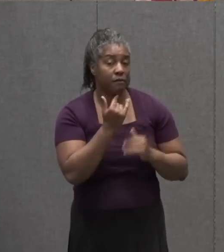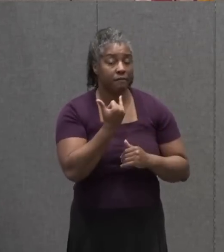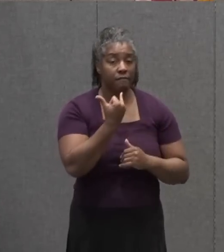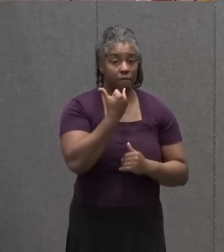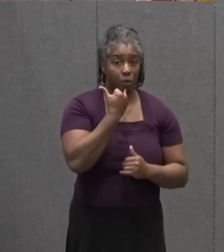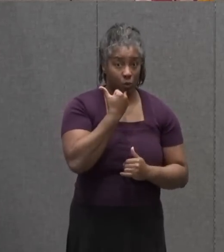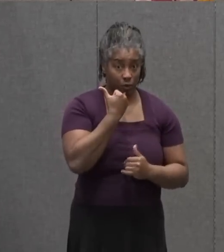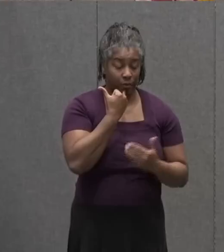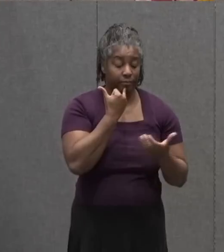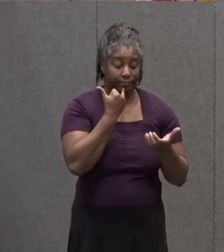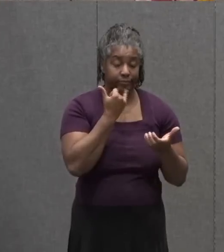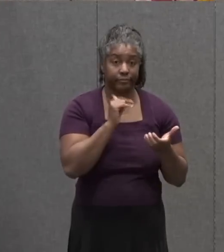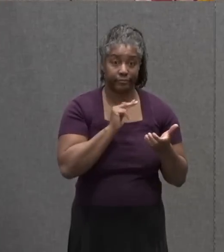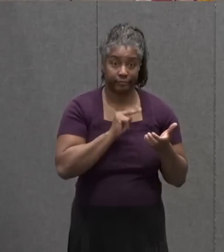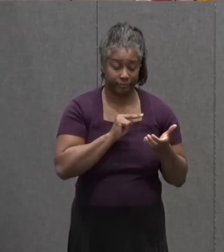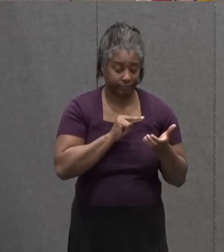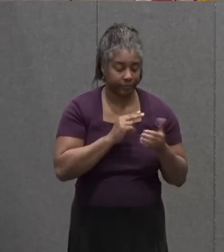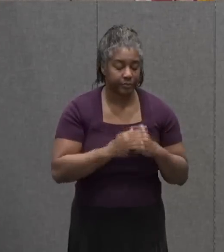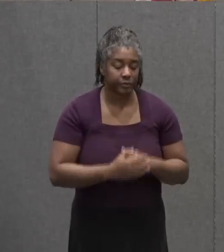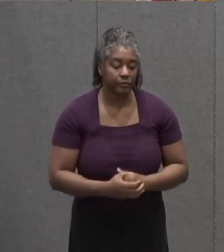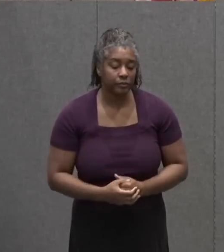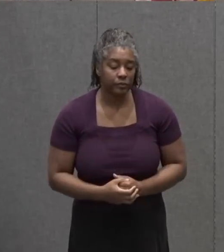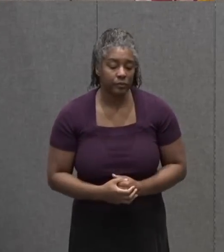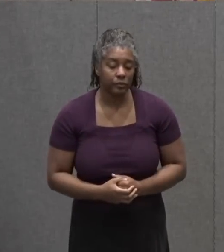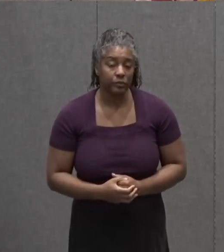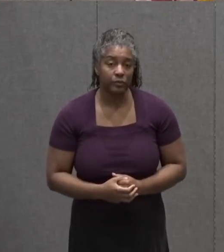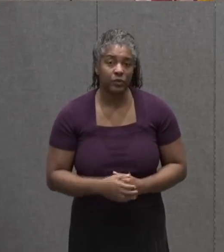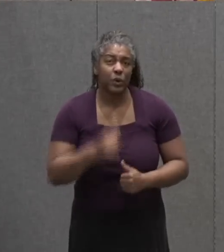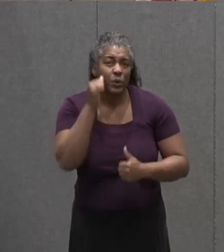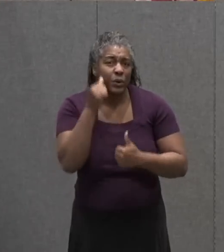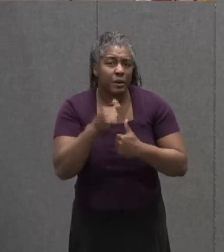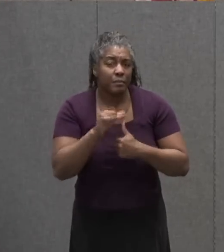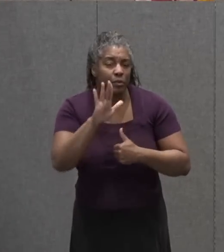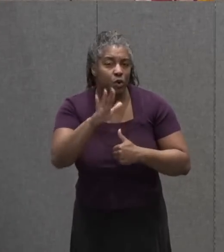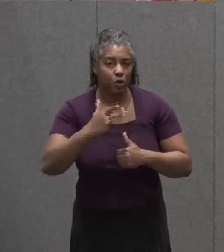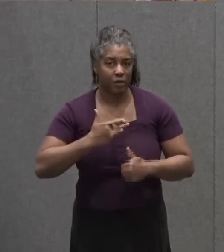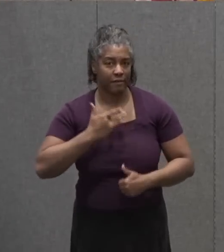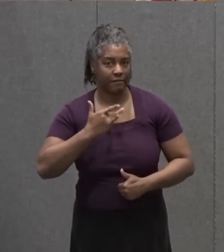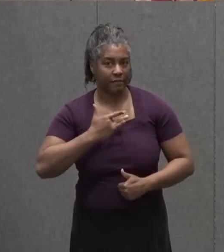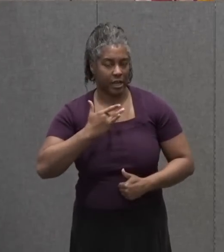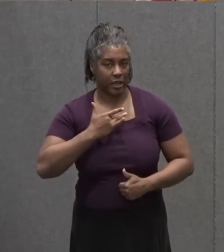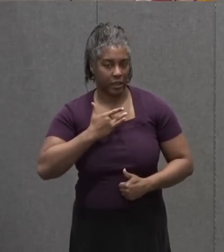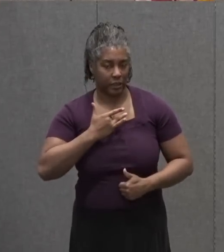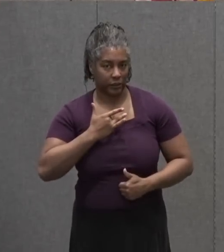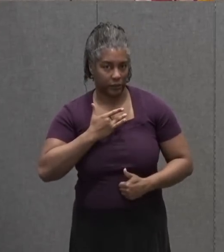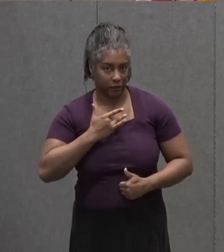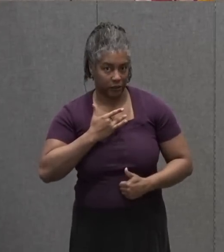things about when you use when you're using a computer, a phone or a tablet